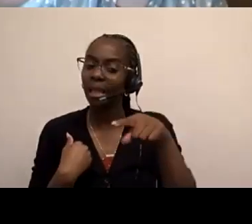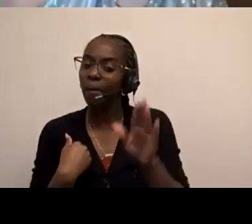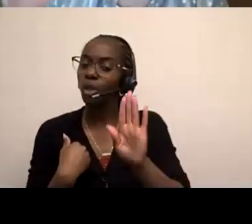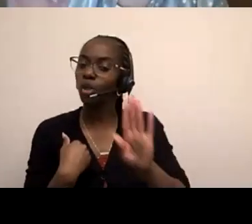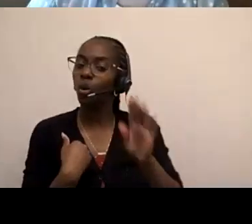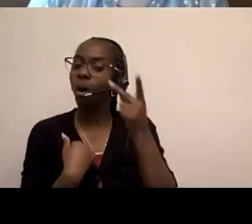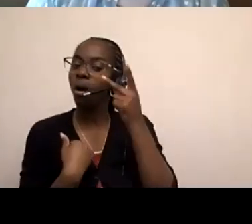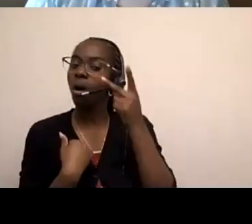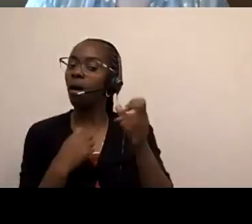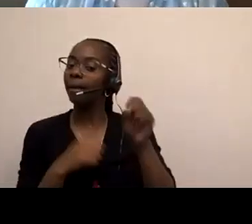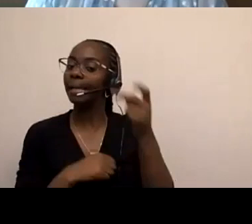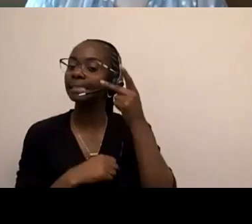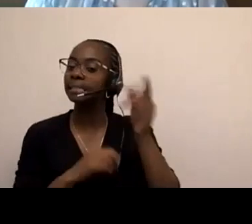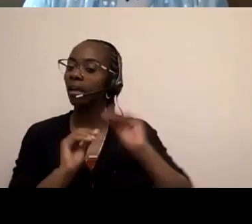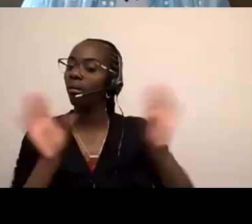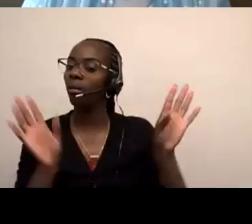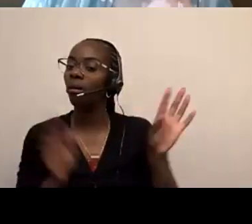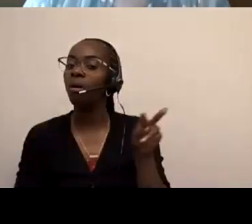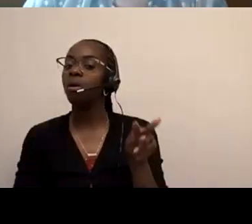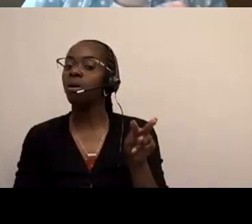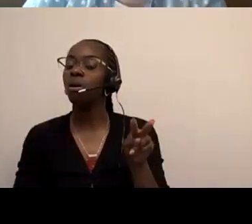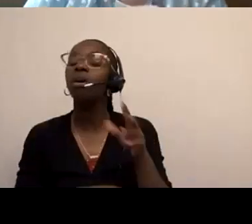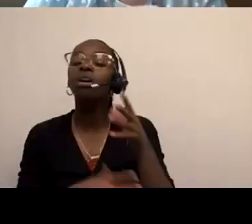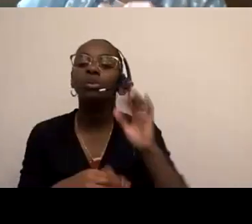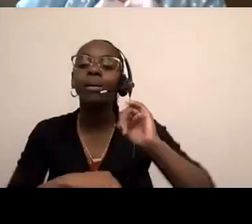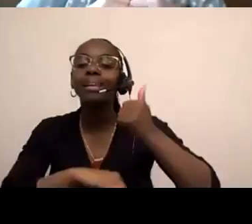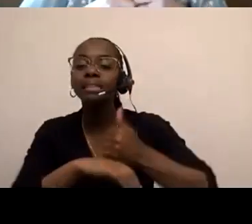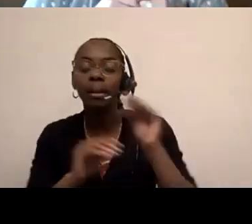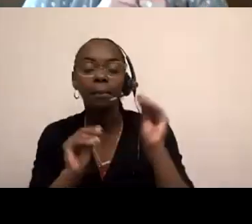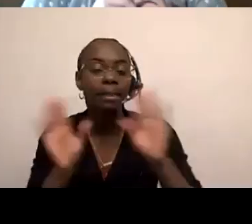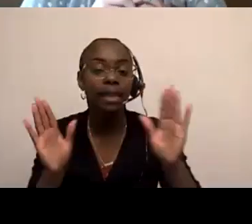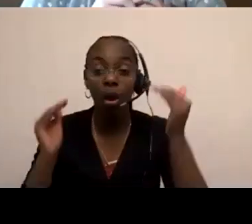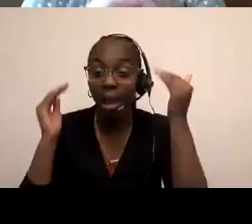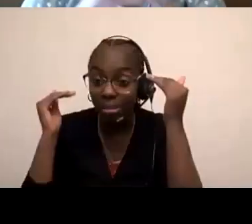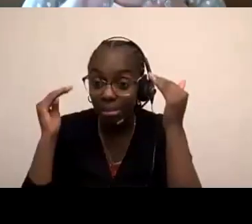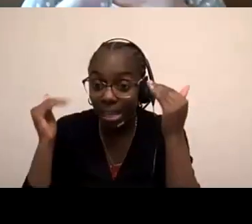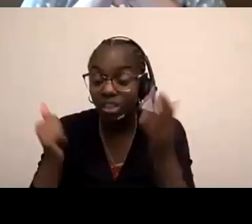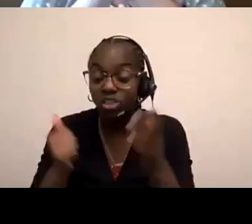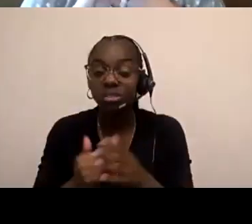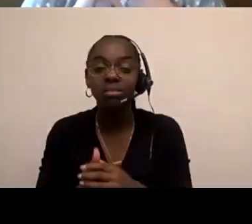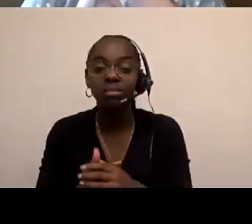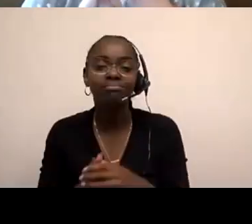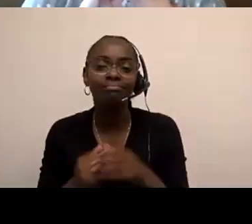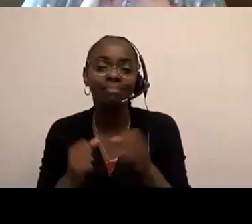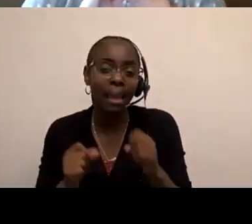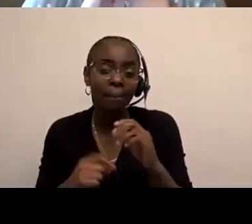YOU WANT TO SET SOME CLEAR EXPECTATIONS THIS COULD BE AROUND PERSONAL INFORMATION